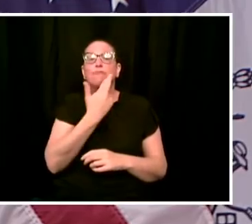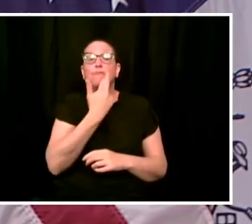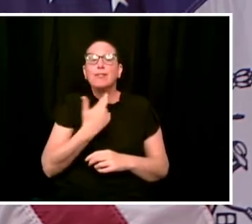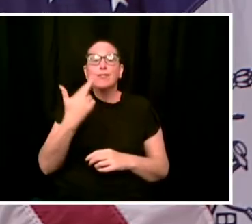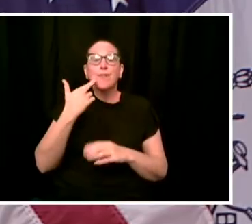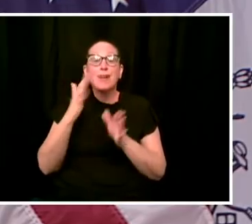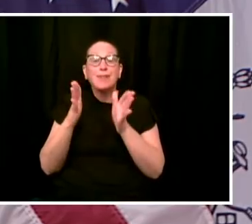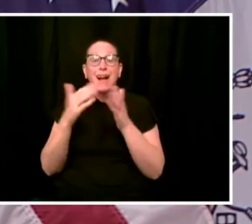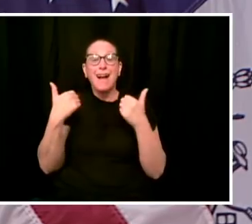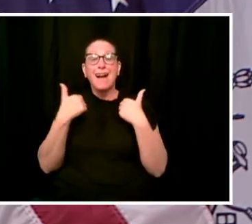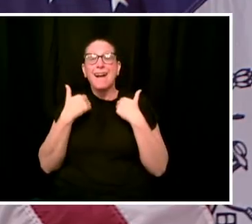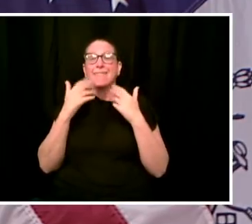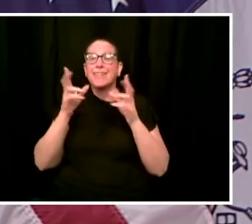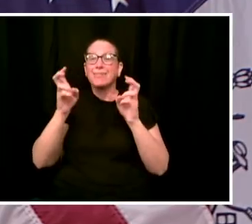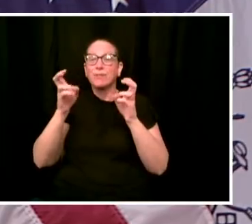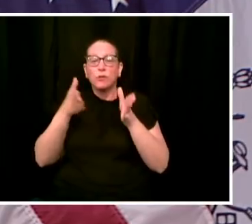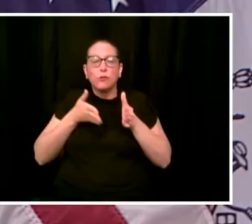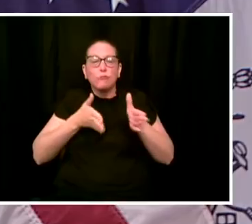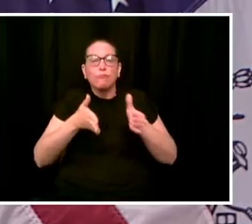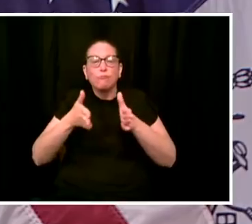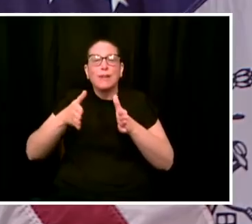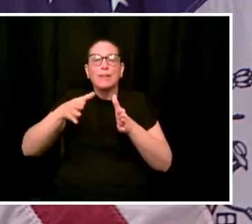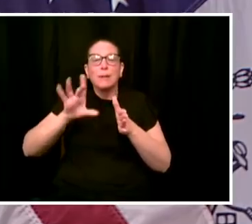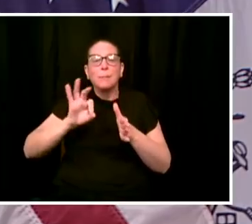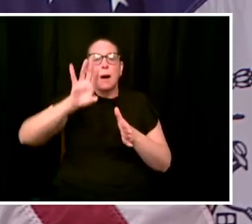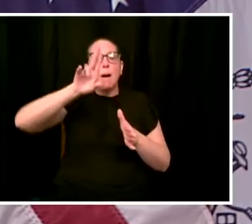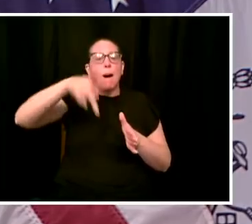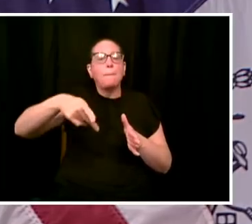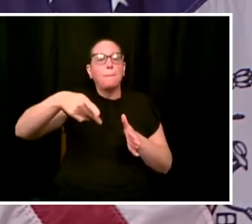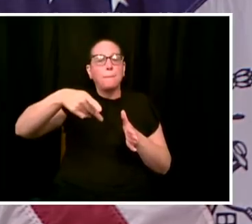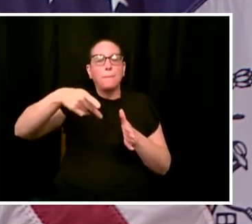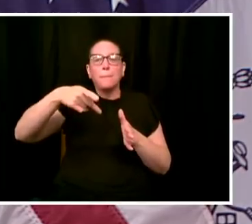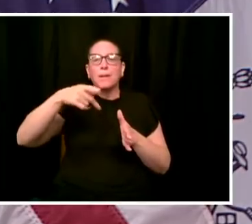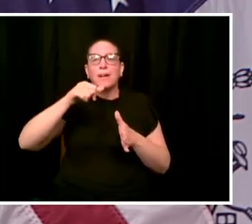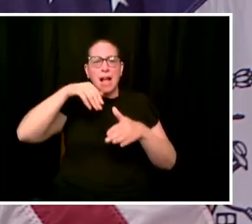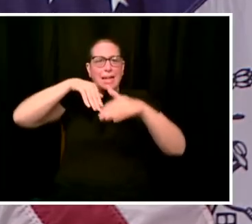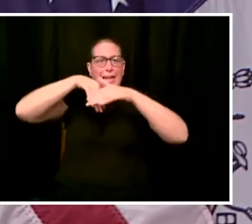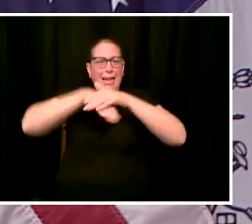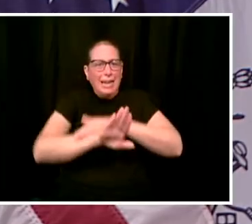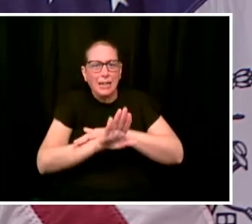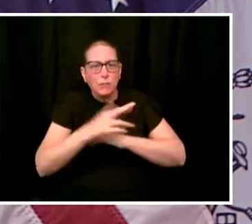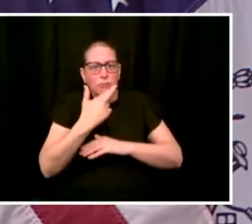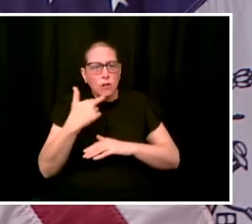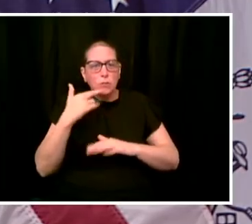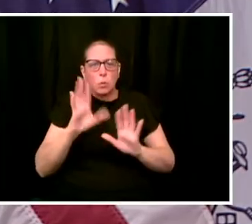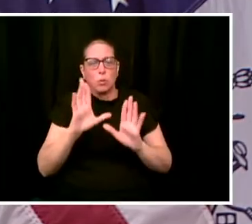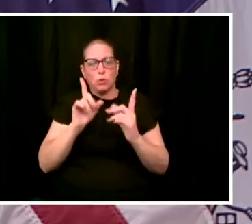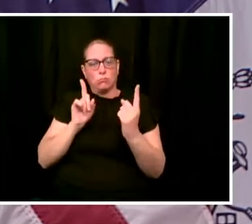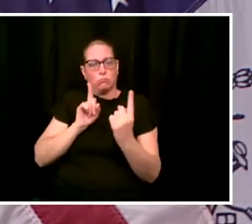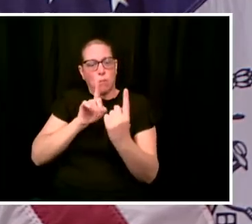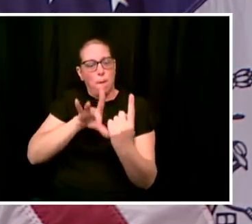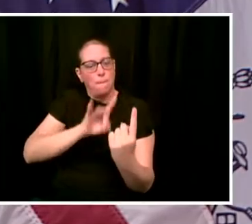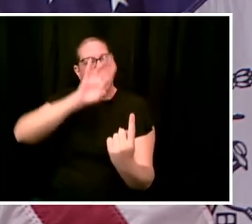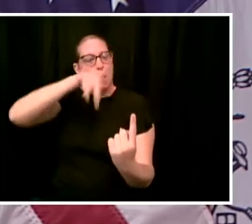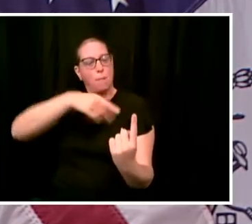ONLY. THE SAME WAY THAT